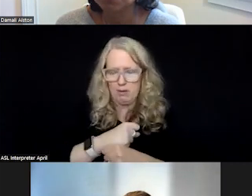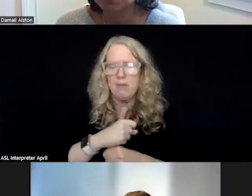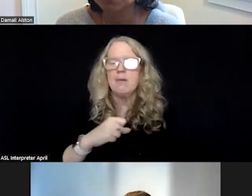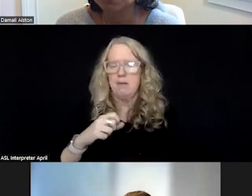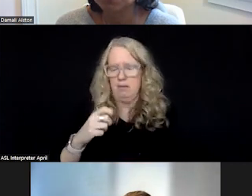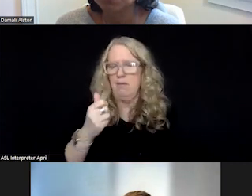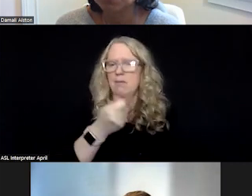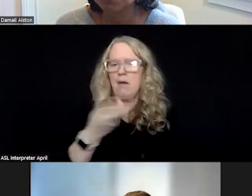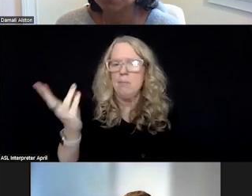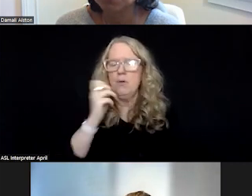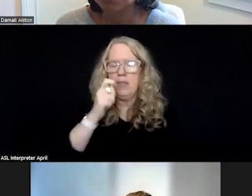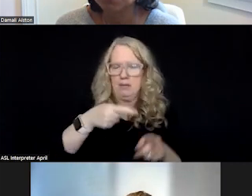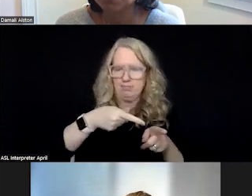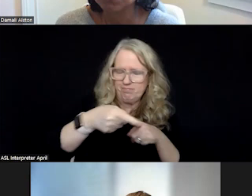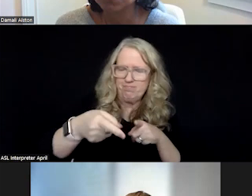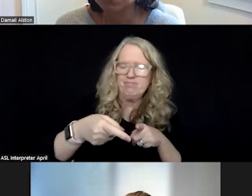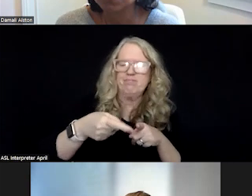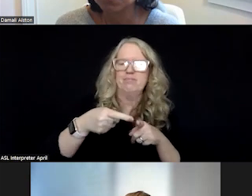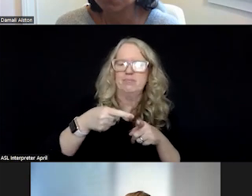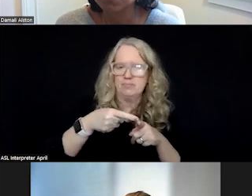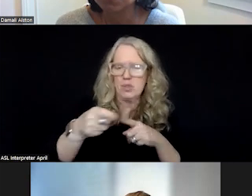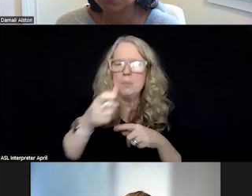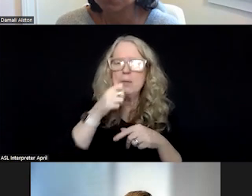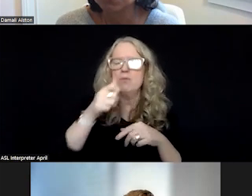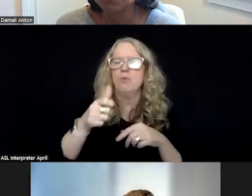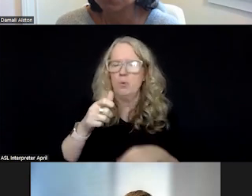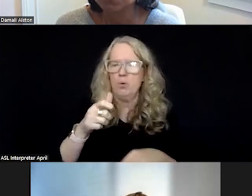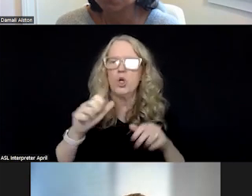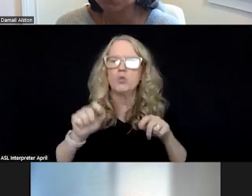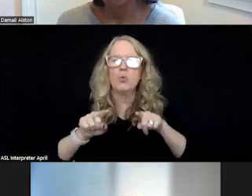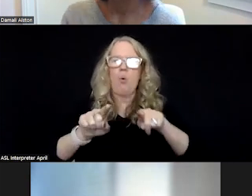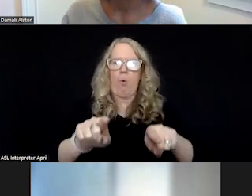THAT SPECIALIZE IN CO-OCCURRING DISORDERS SO WE CAN DEFINITELY